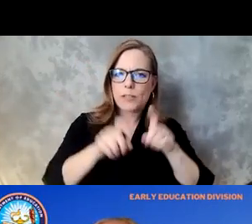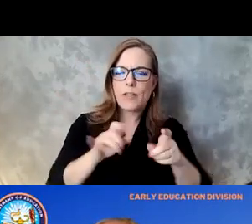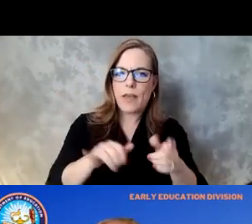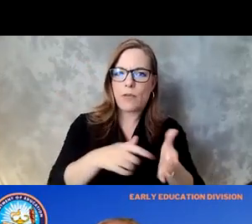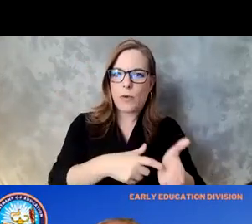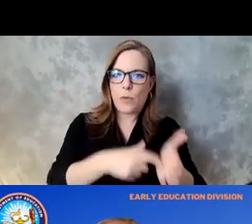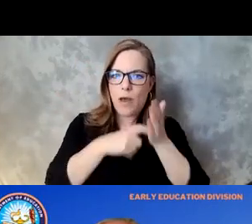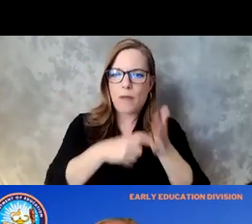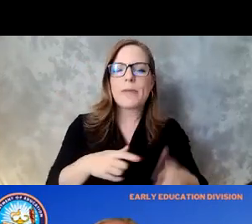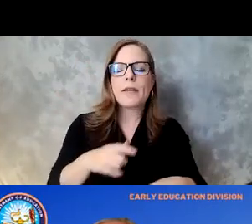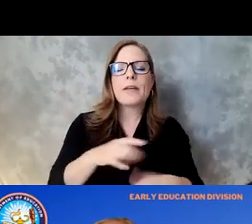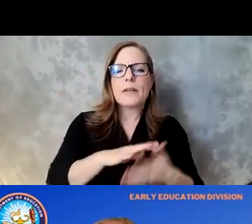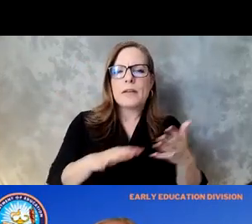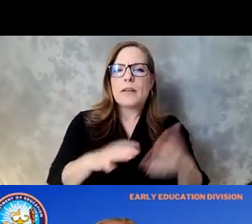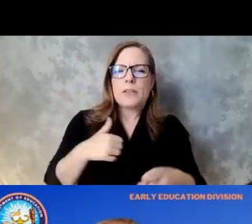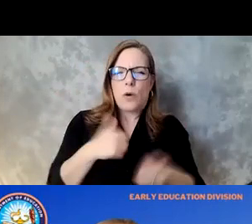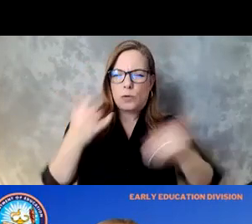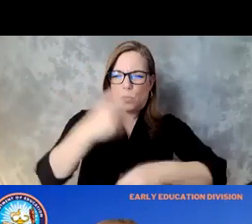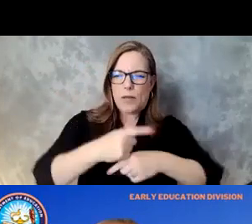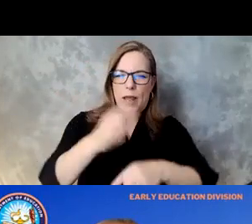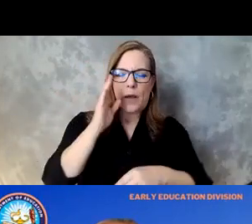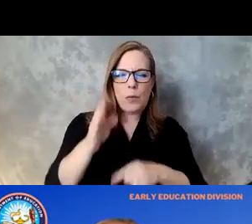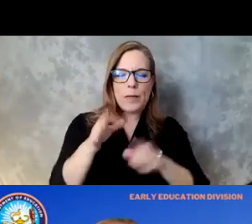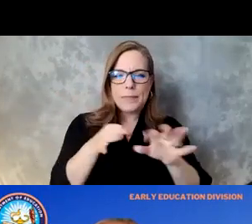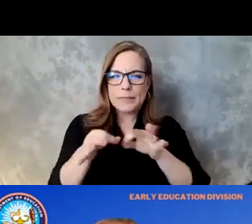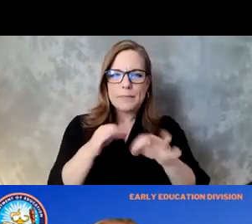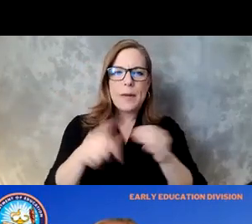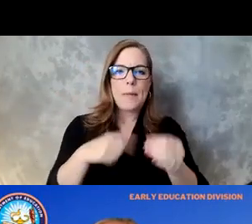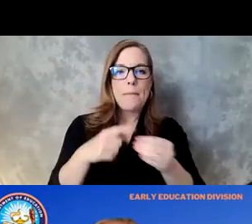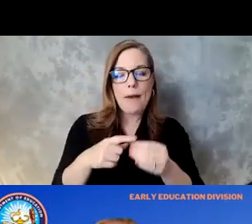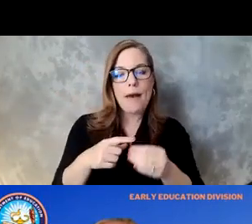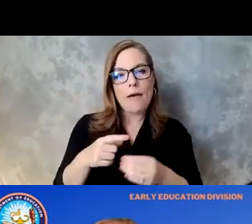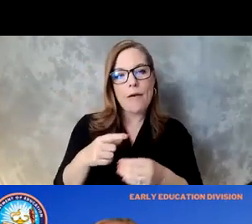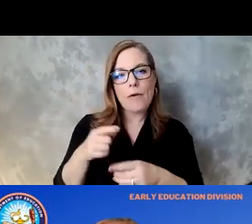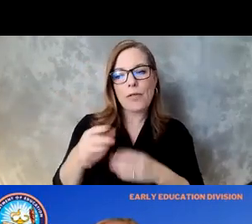be spending some time on some of the items from a Guidance Document that we released